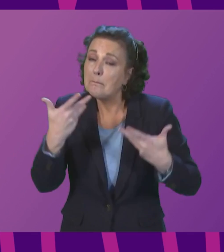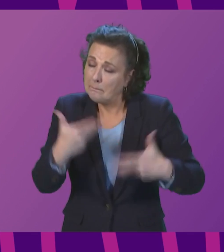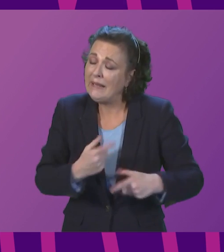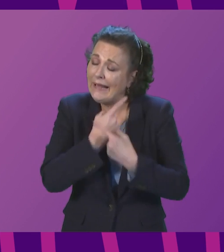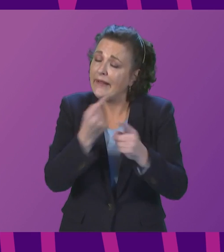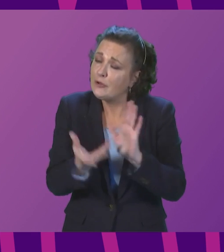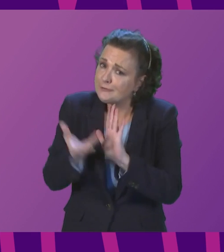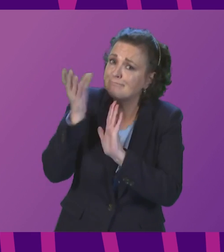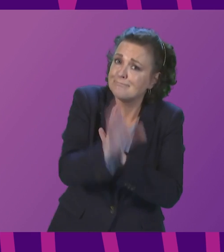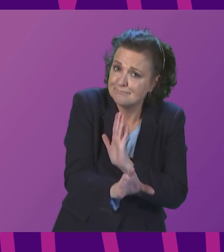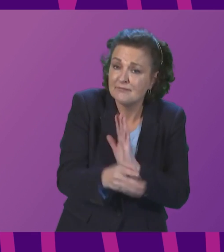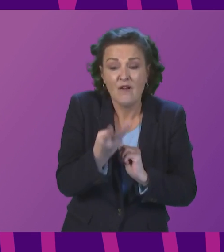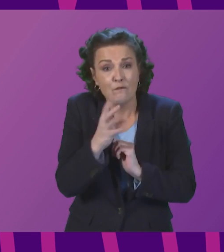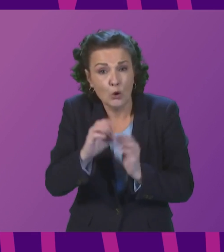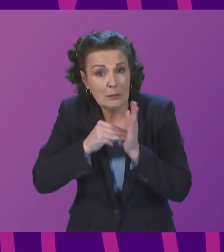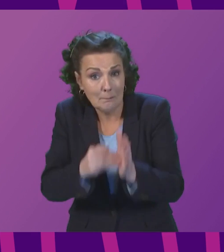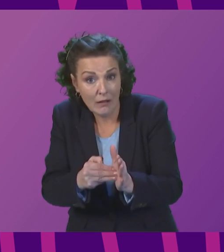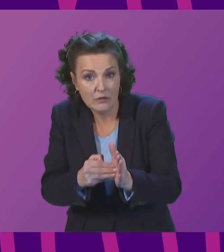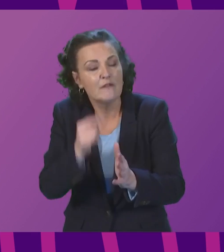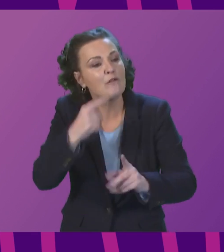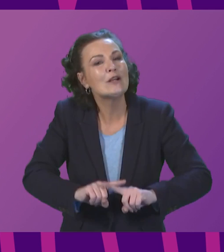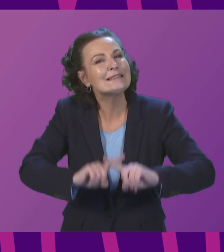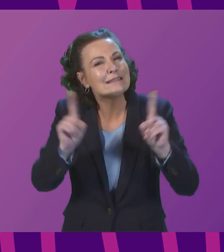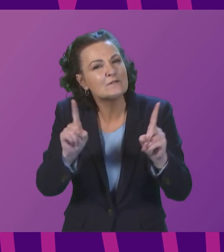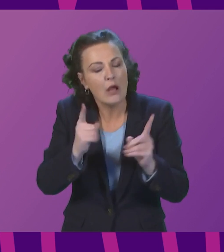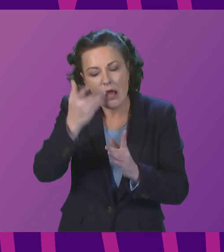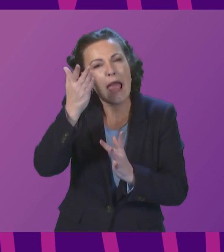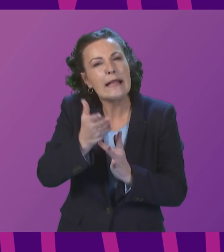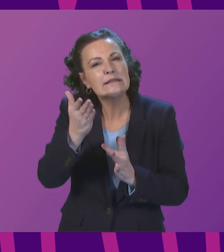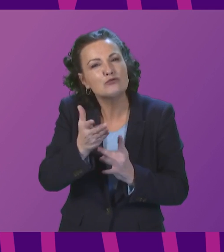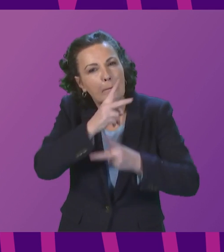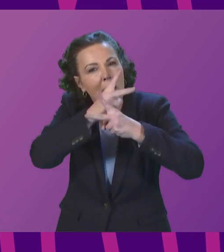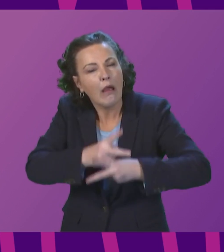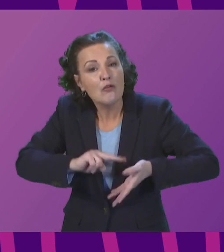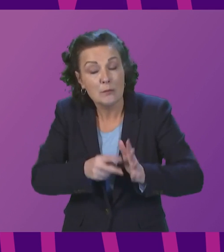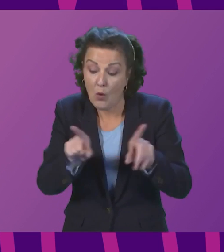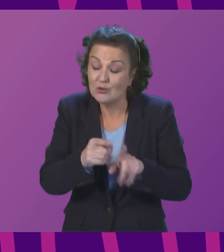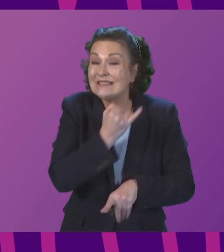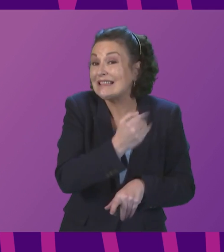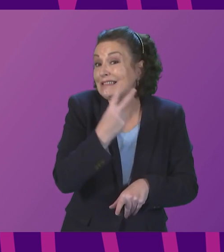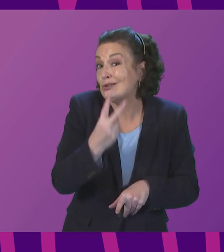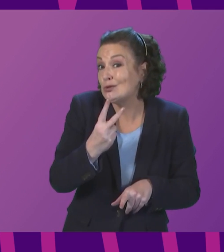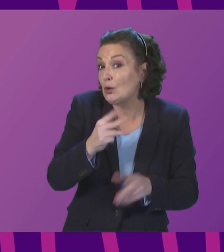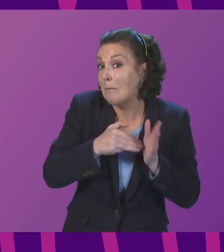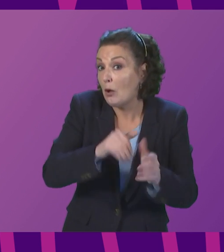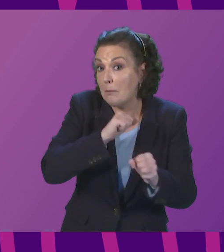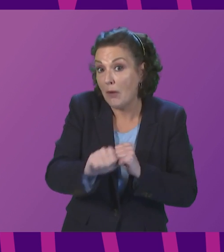That included £40 million to support alternative interim care arrangements and £62 million to enhance care at home.